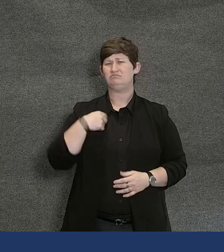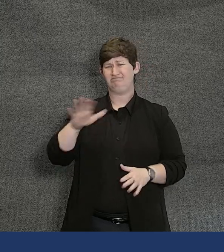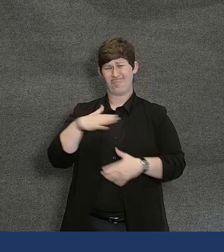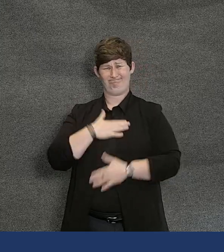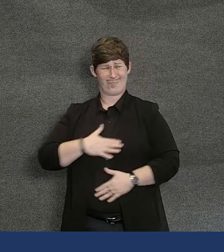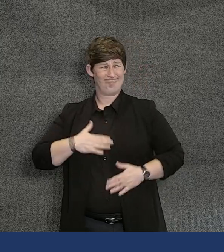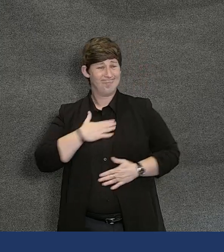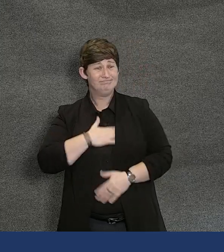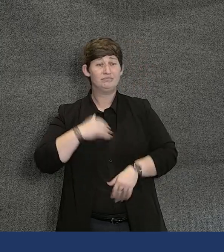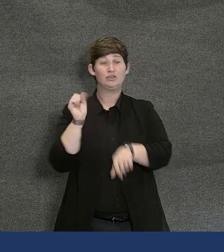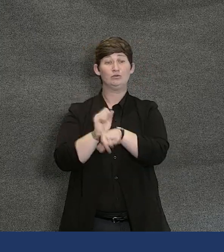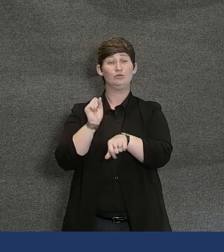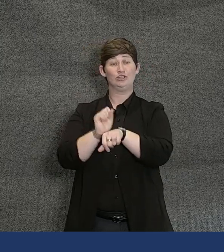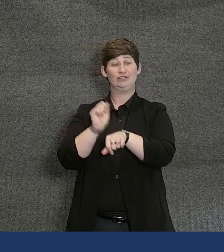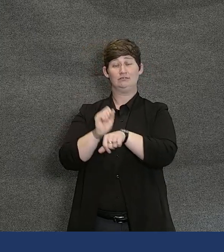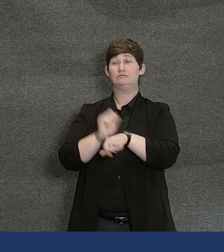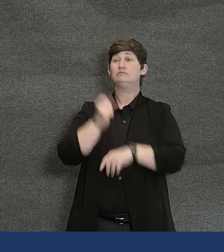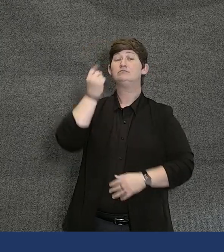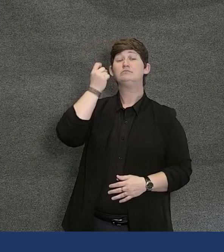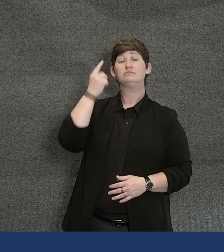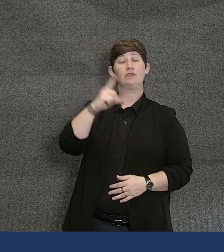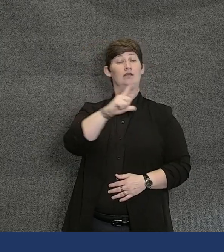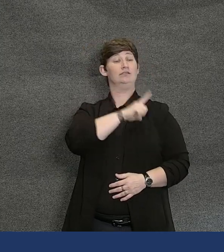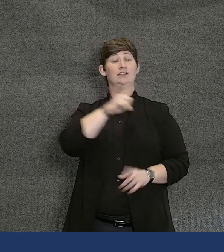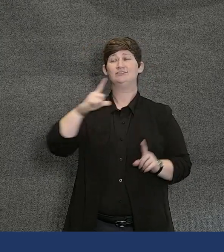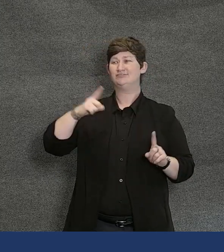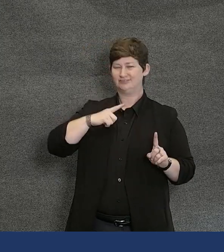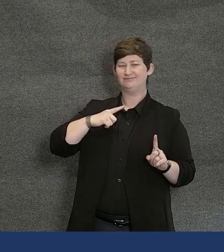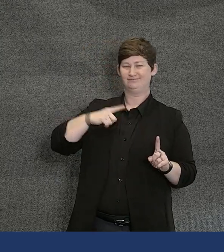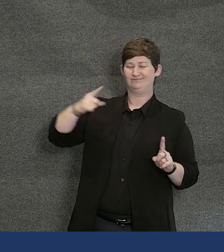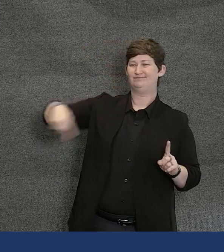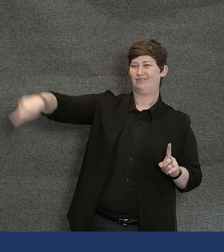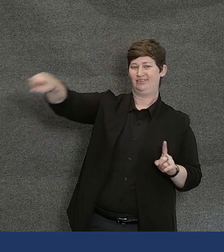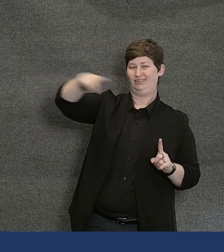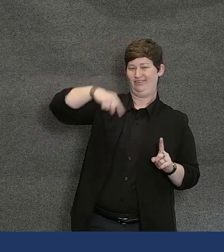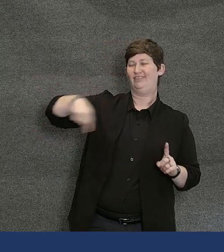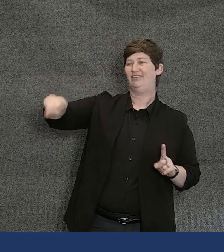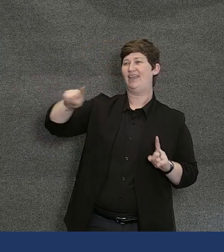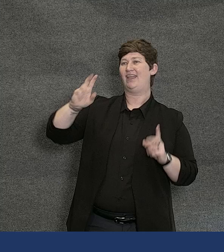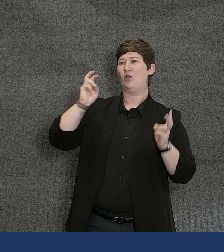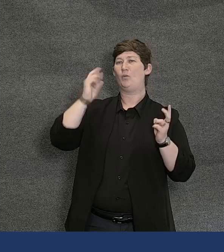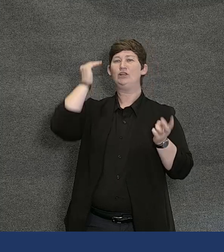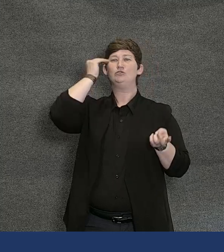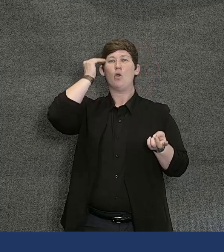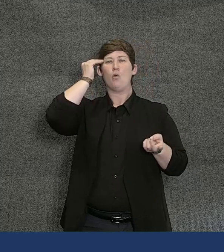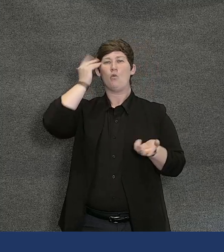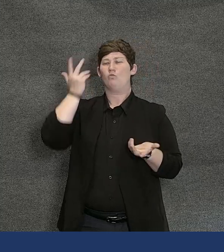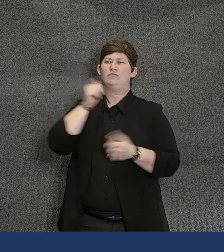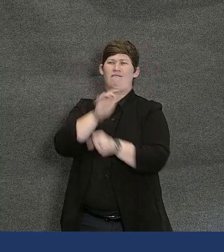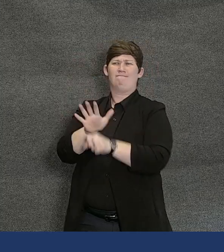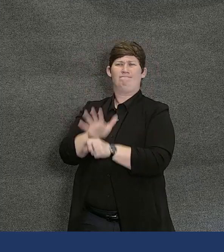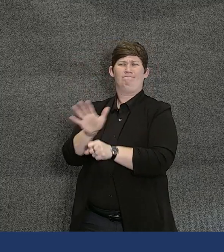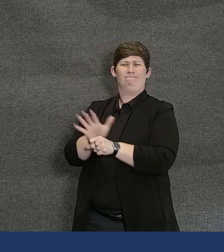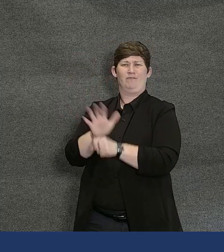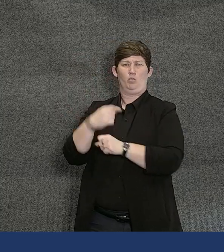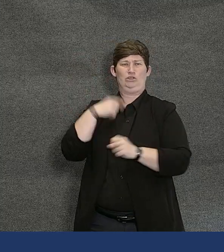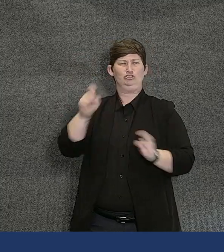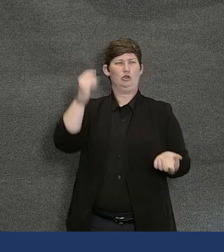know a lot less than we should. So that's my focus this year is to try to listen more, lecture